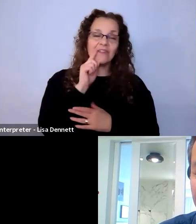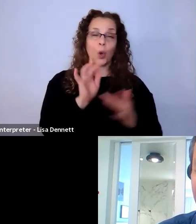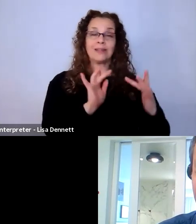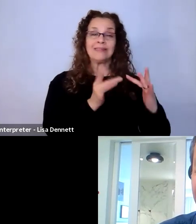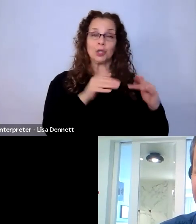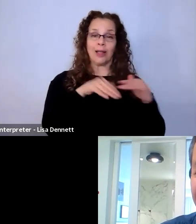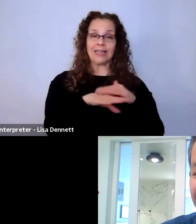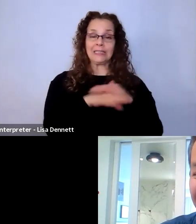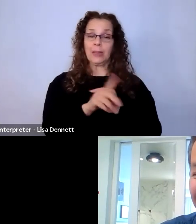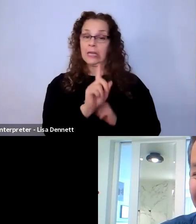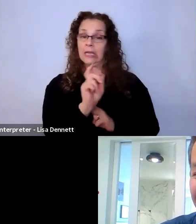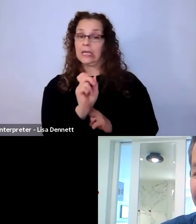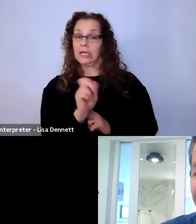Yes.